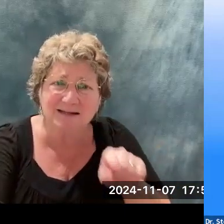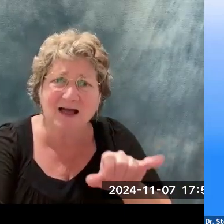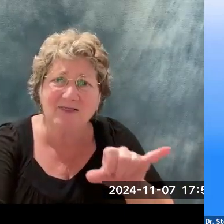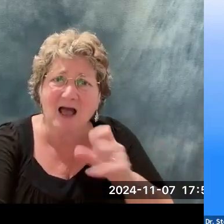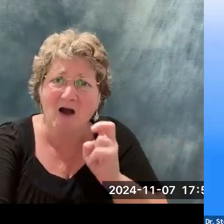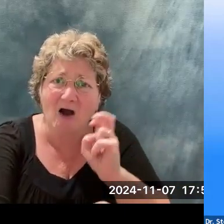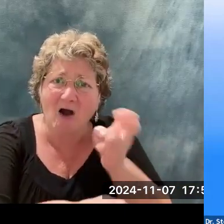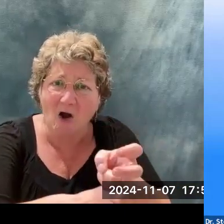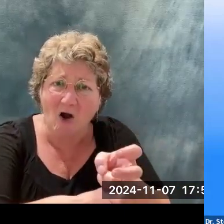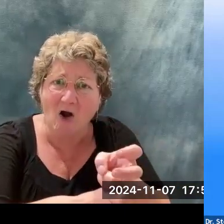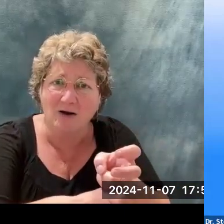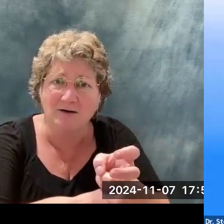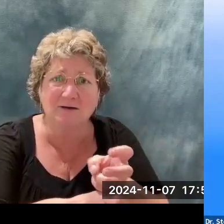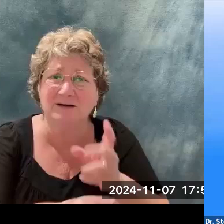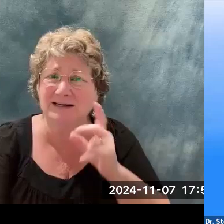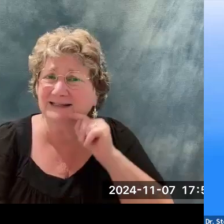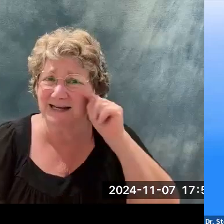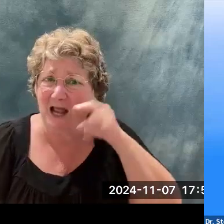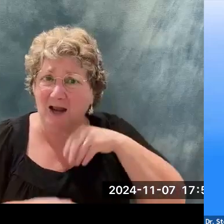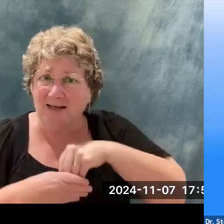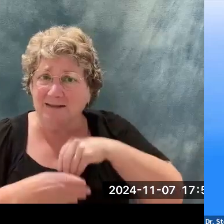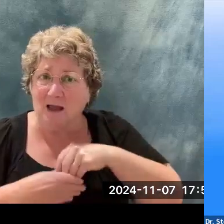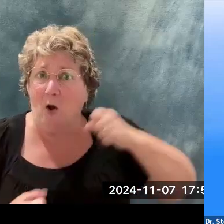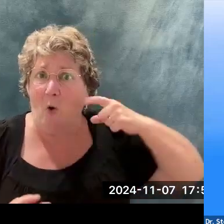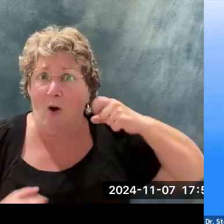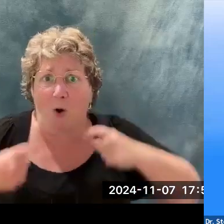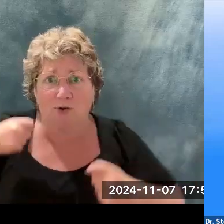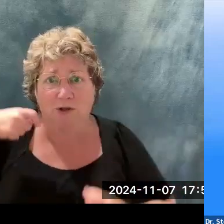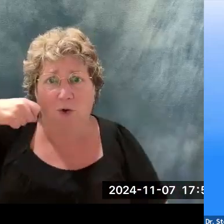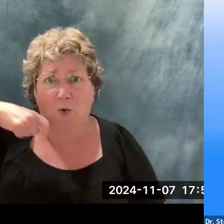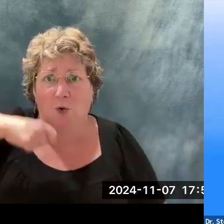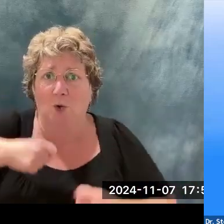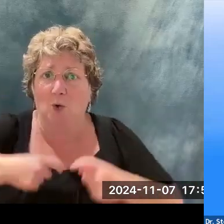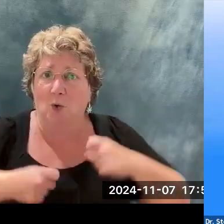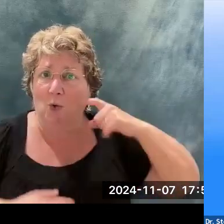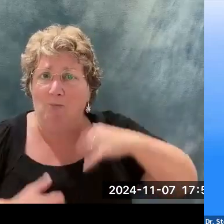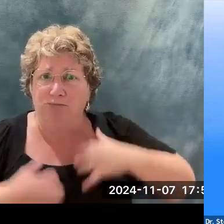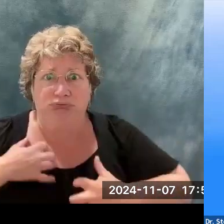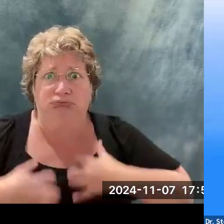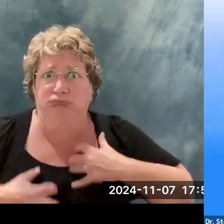like that. And God forbid we minimize or don't address something and it is something more